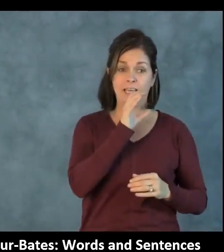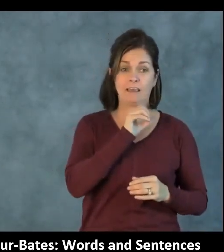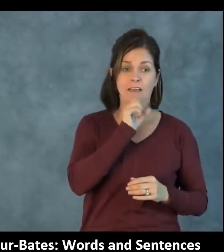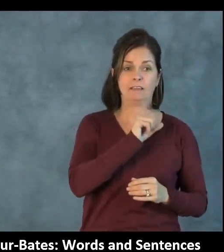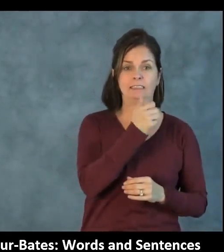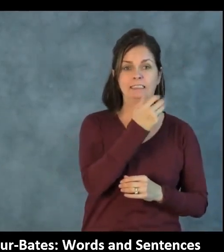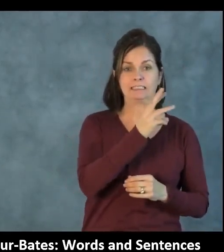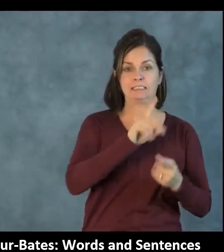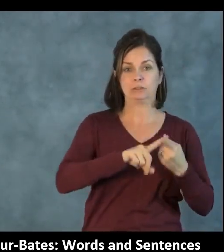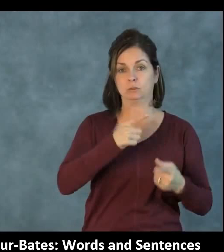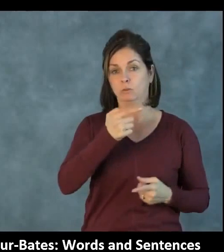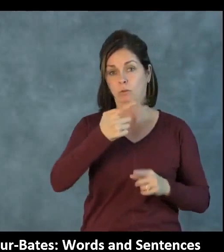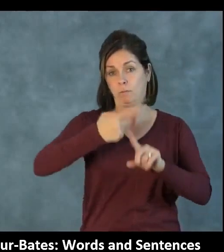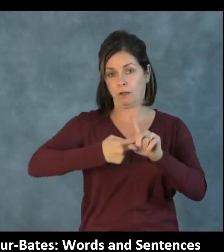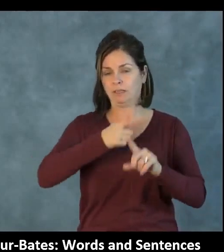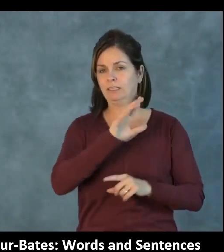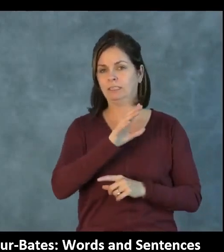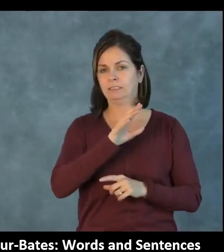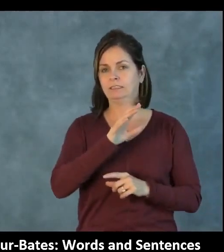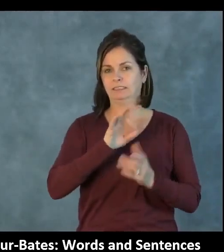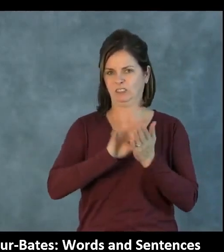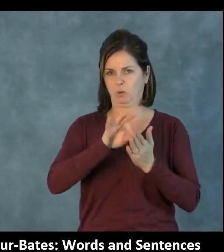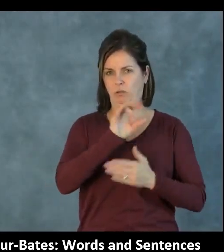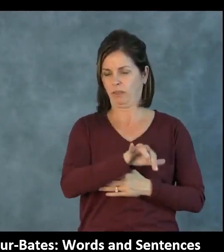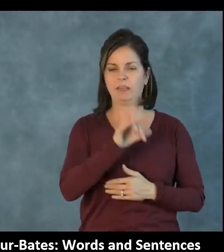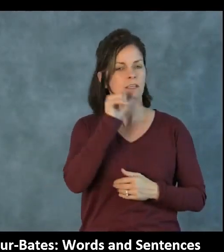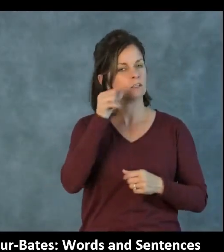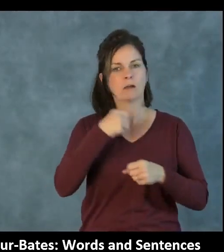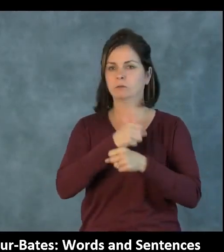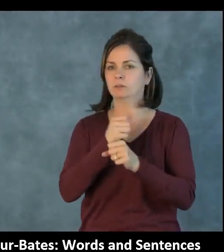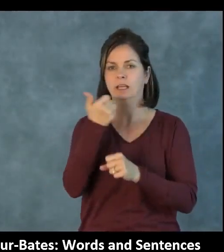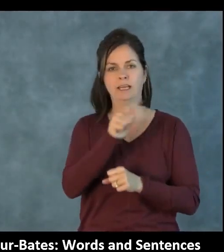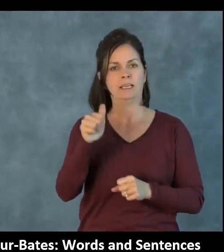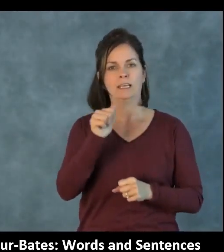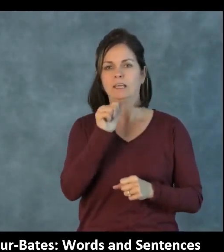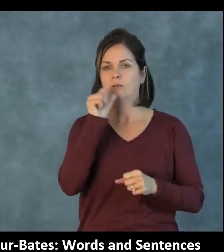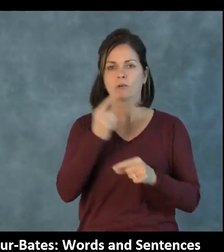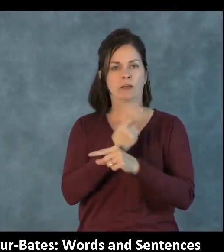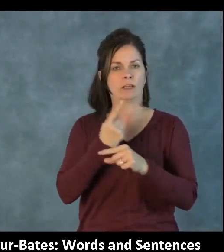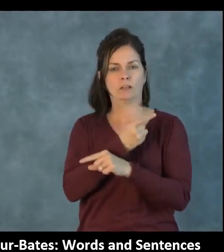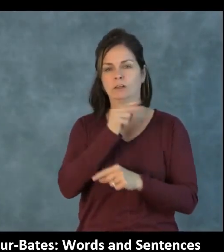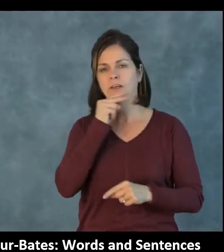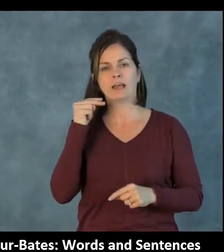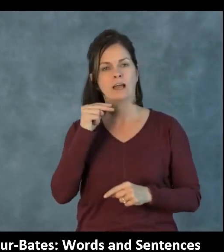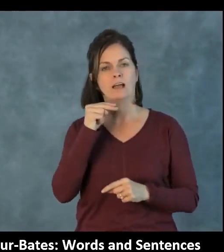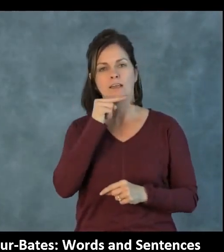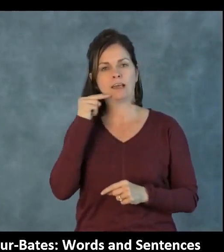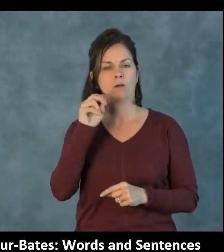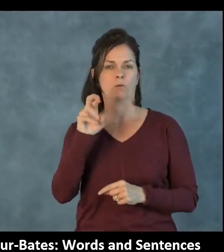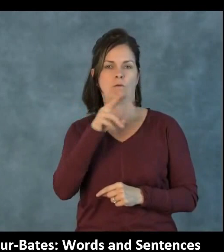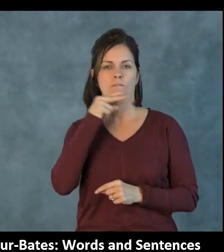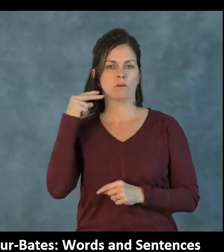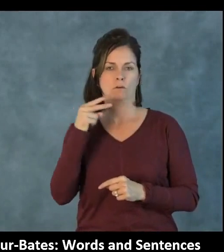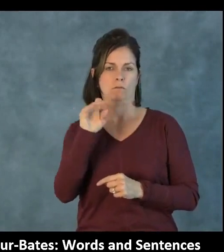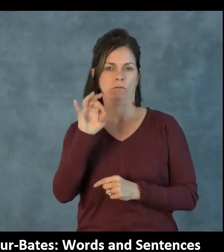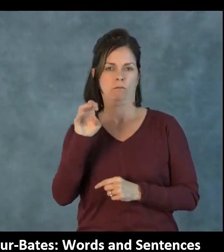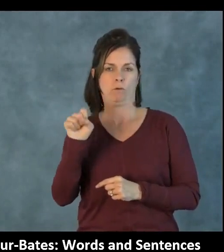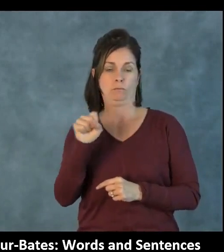He is not yet producing any irregular noun or verb forms, and he's already 27 months of age. We would expect